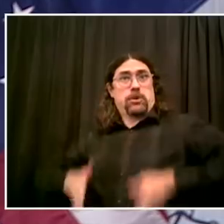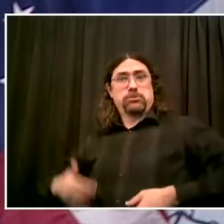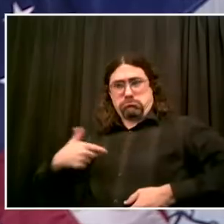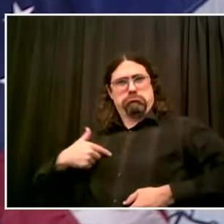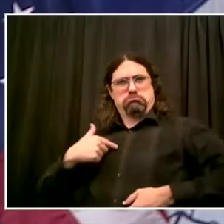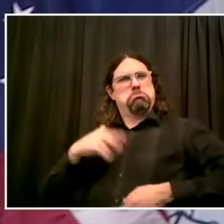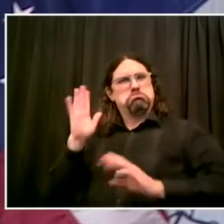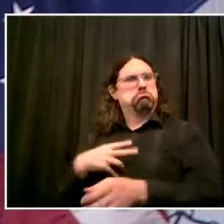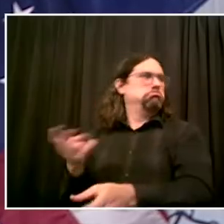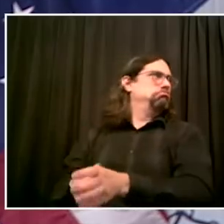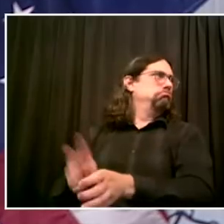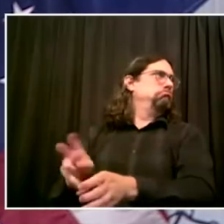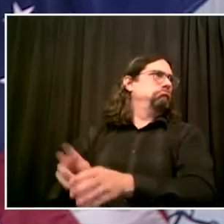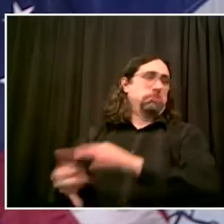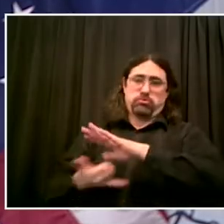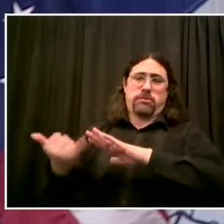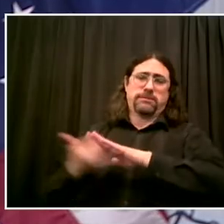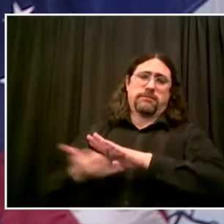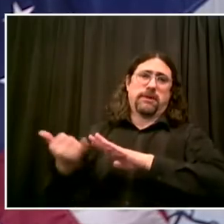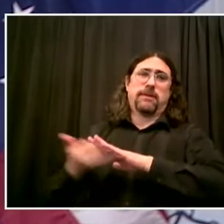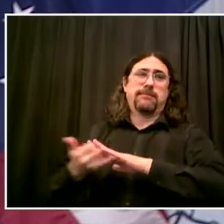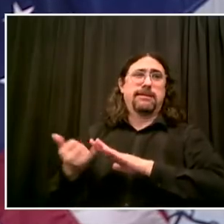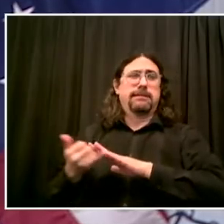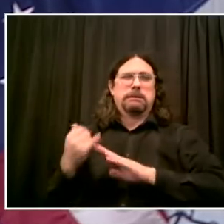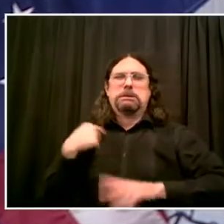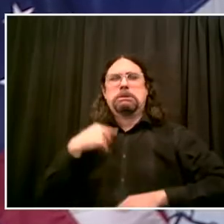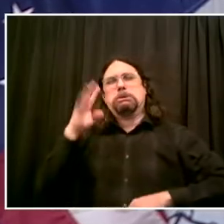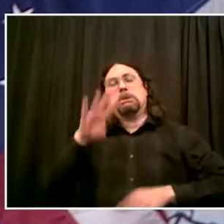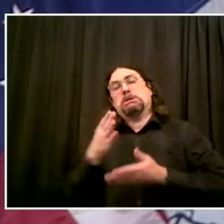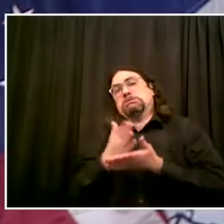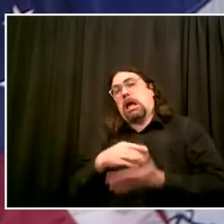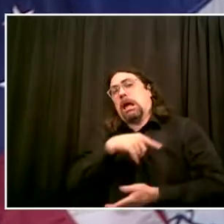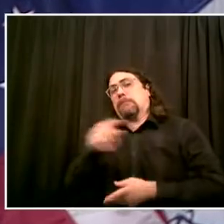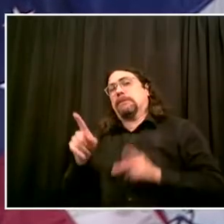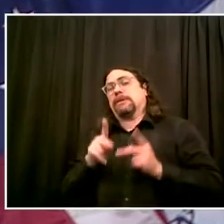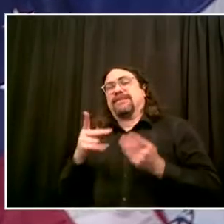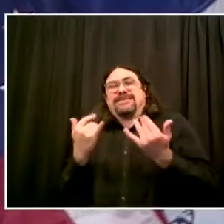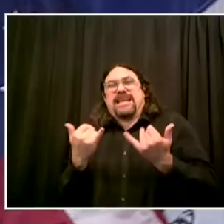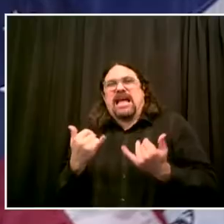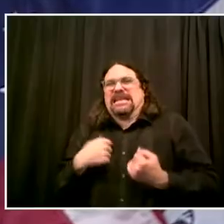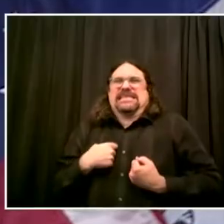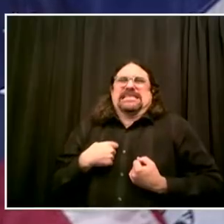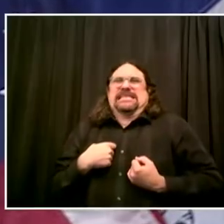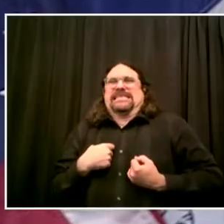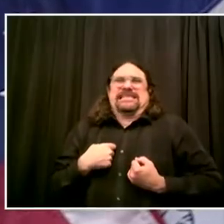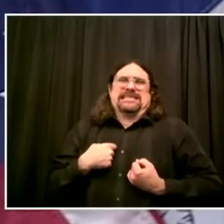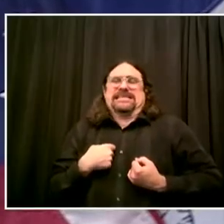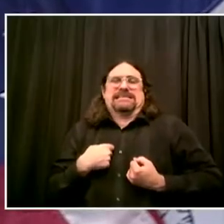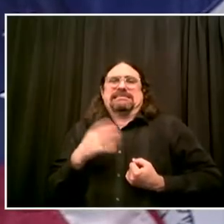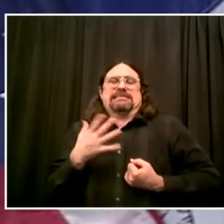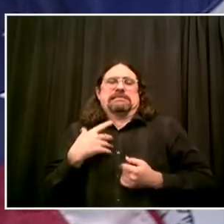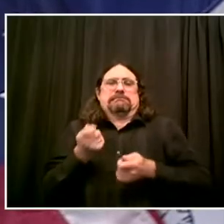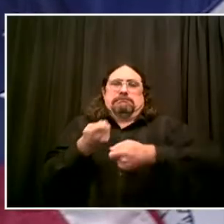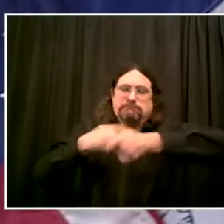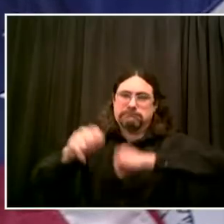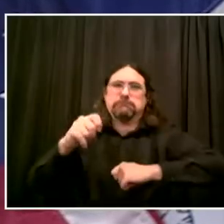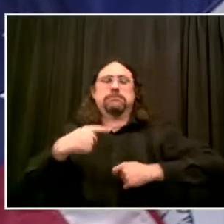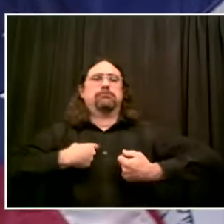THERE IS A REAL DEVOTION TO MORE AND MORE MASS TRANSIT. WE ARE WORKING